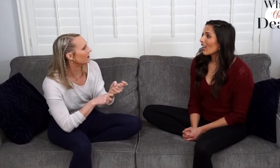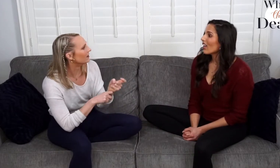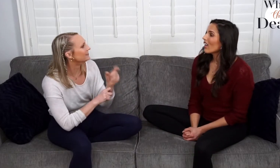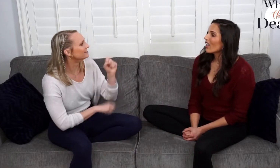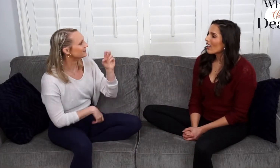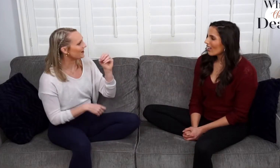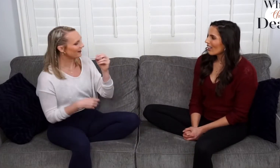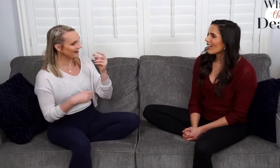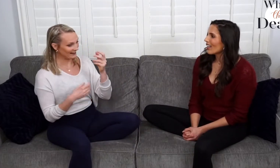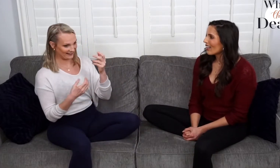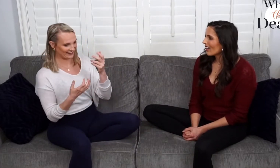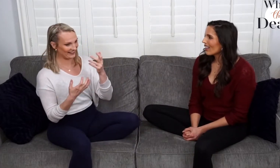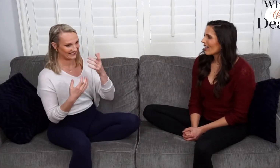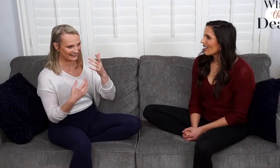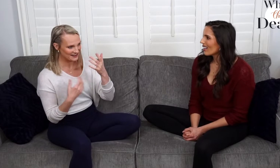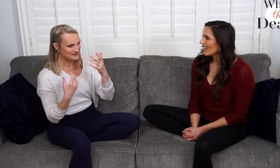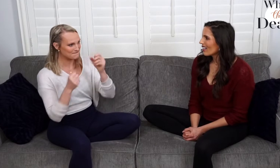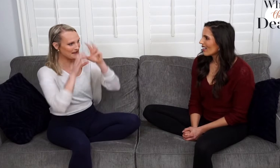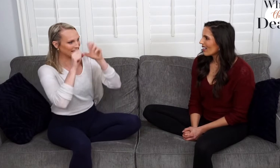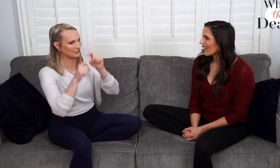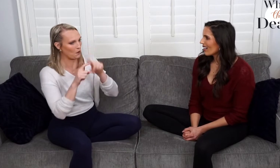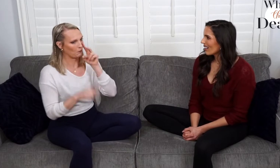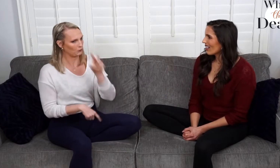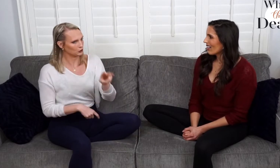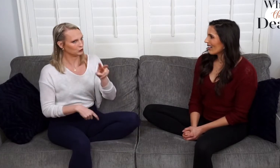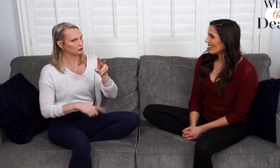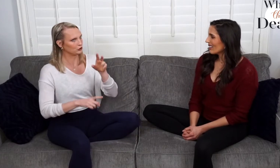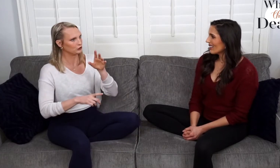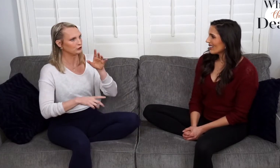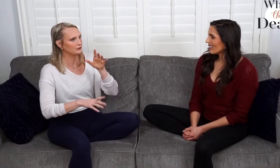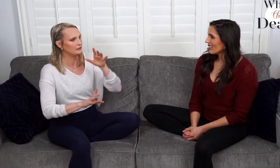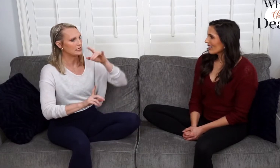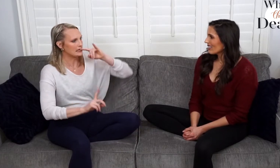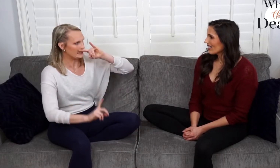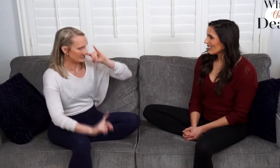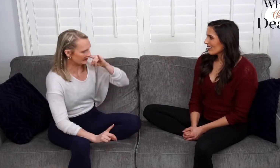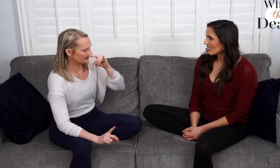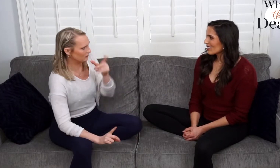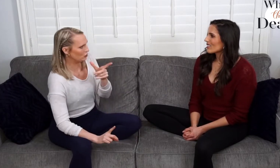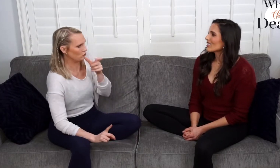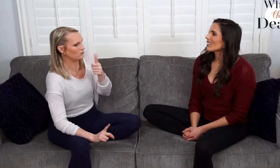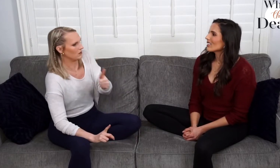were joking!” And so it's amazing to watch kids